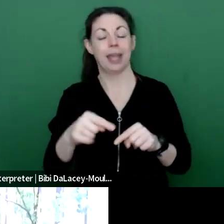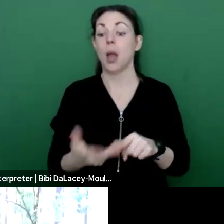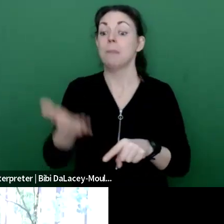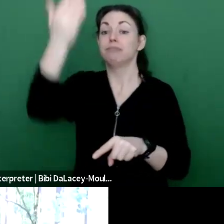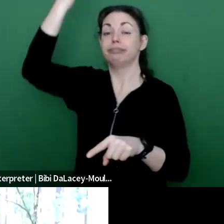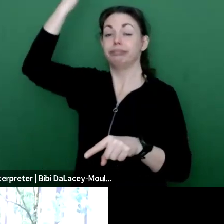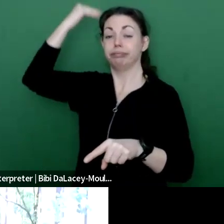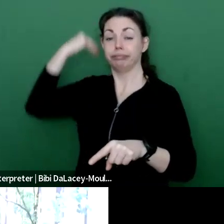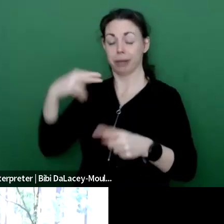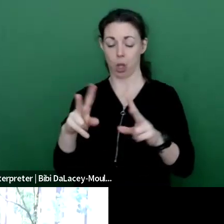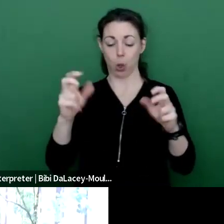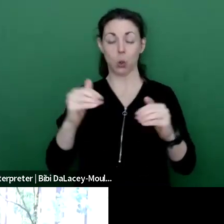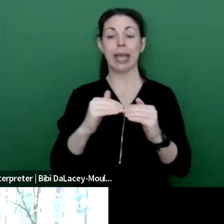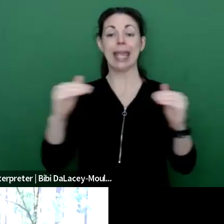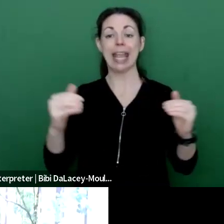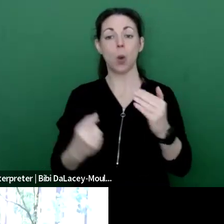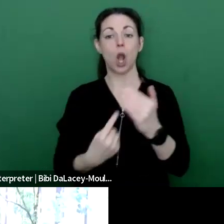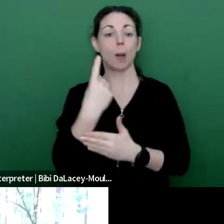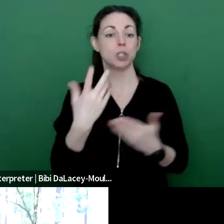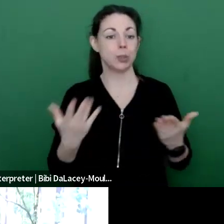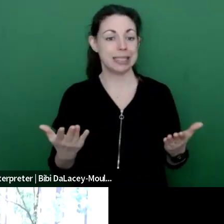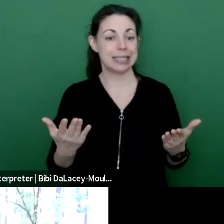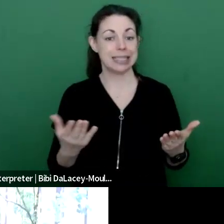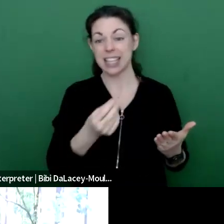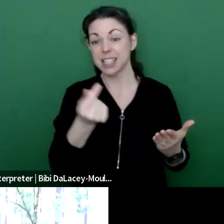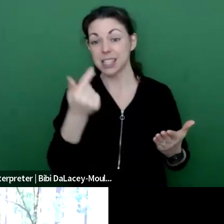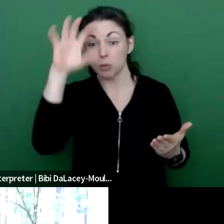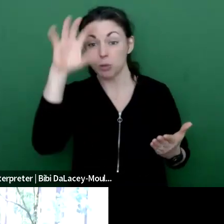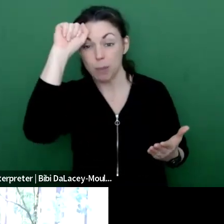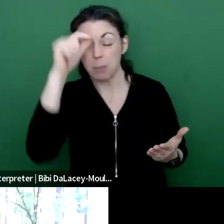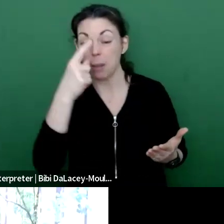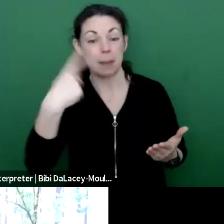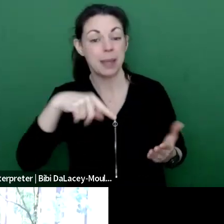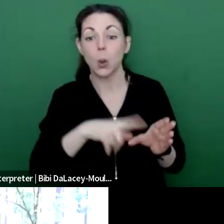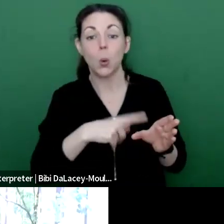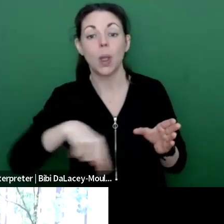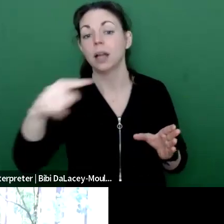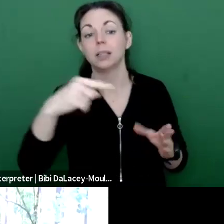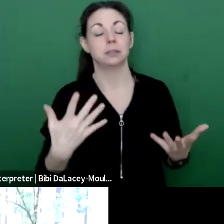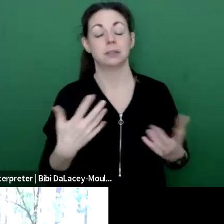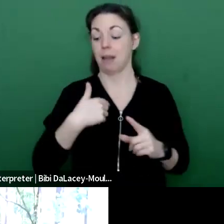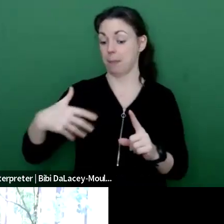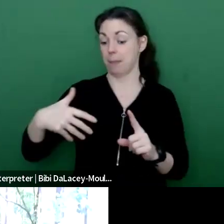way back when. So some of you may remember that, but most of you probably don't. And my background comes from education.